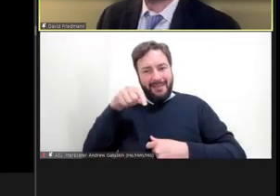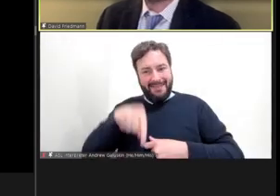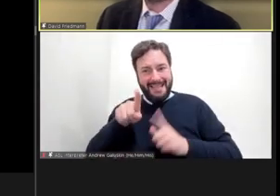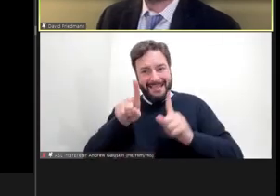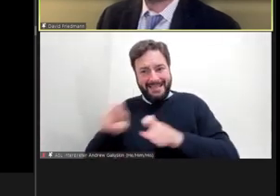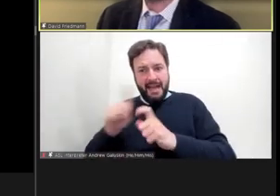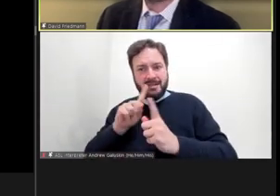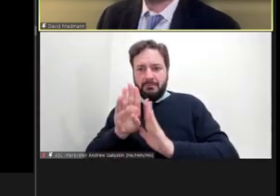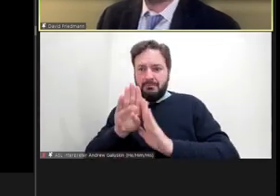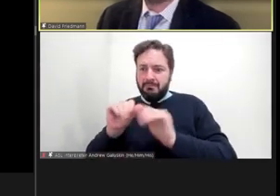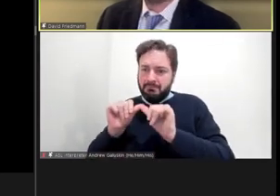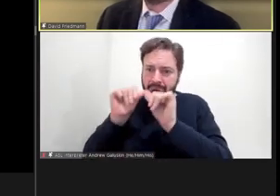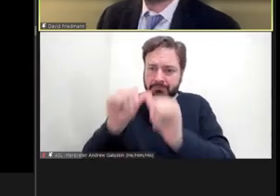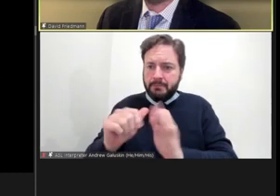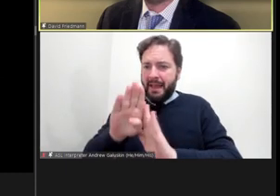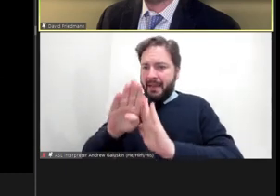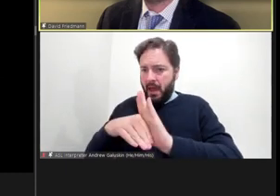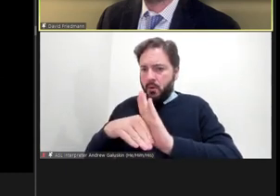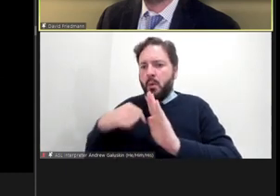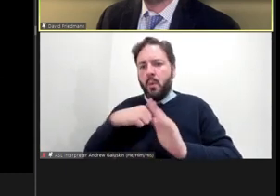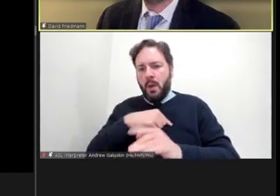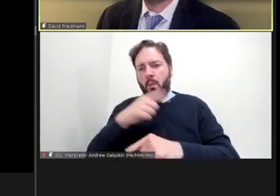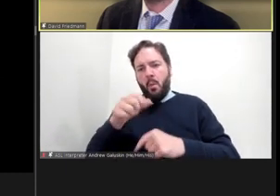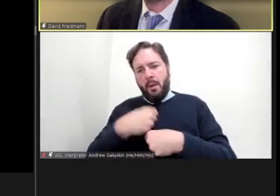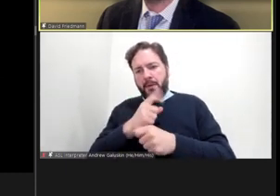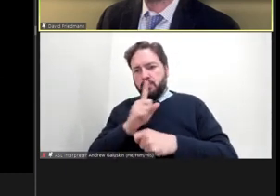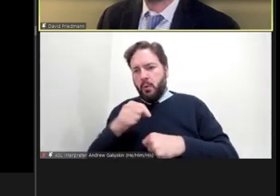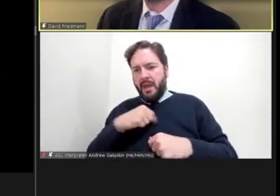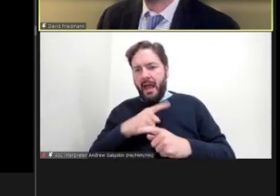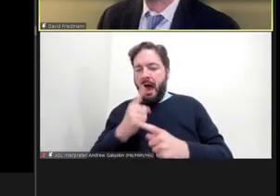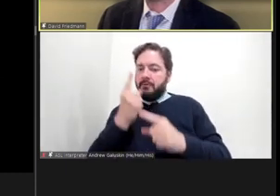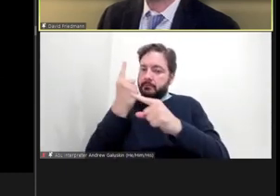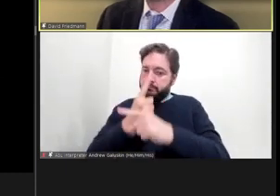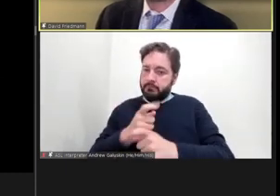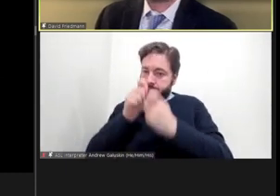and we want to make sure that we get accurate images and really only have to do the study once.